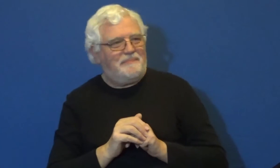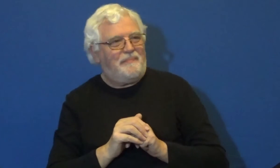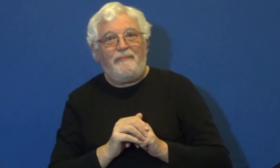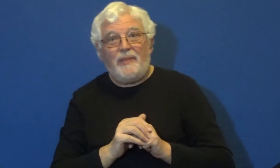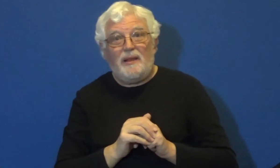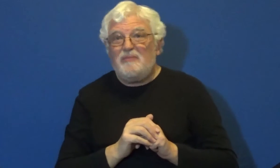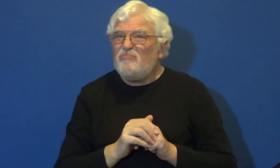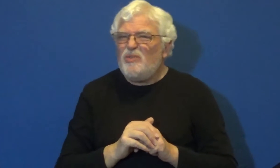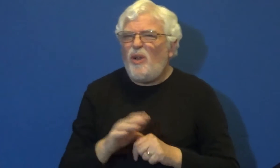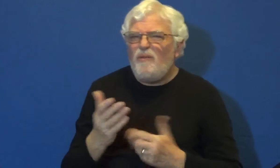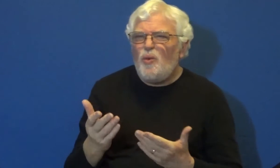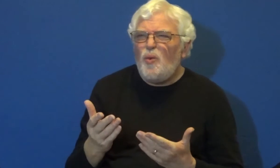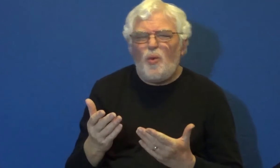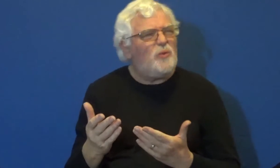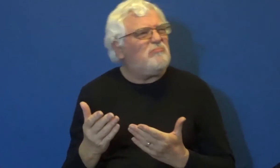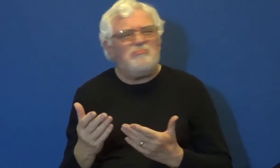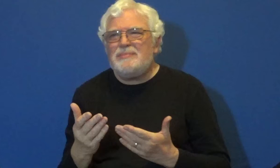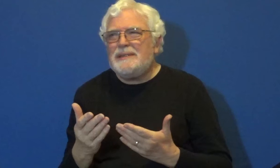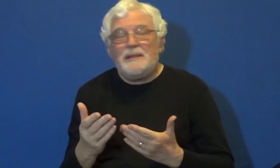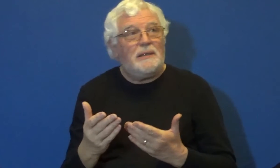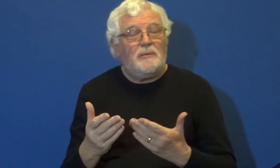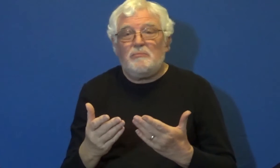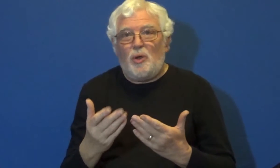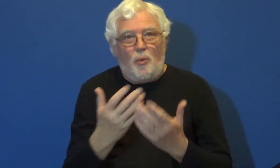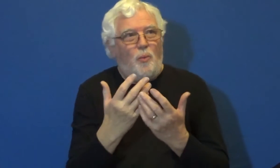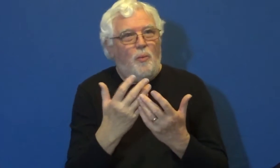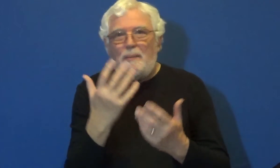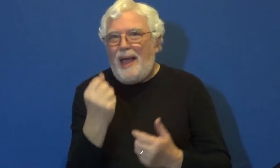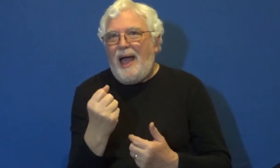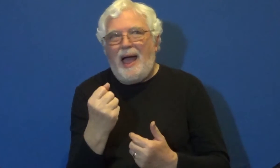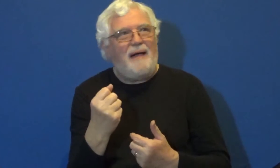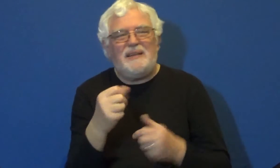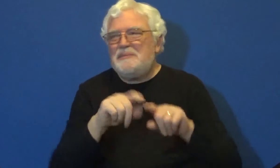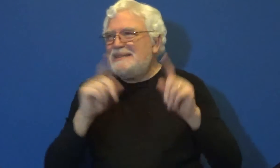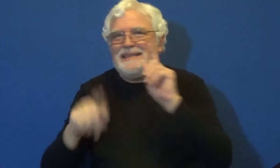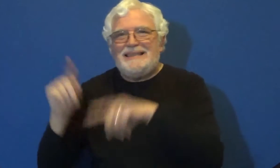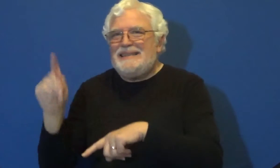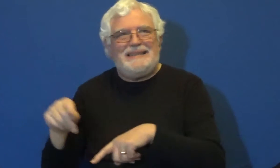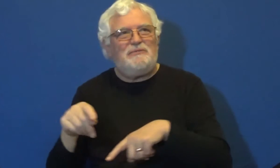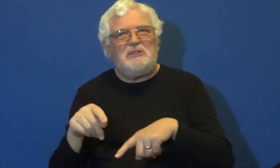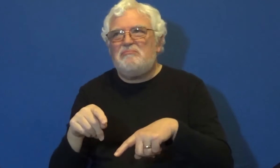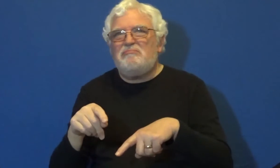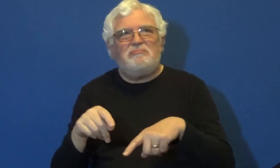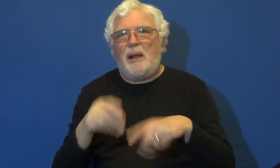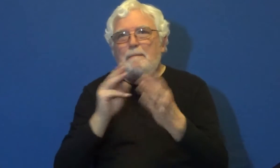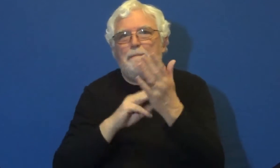Of course, due to our network of highways, byways, motorways and railway,